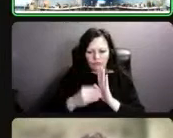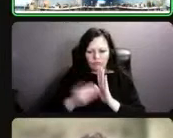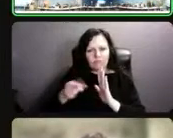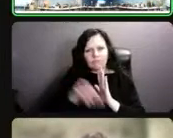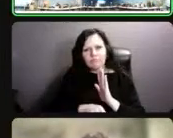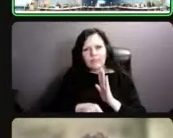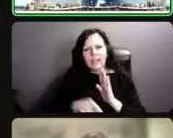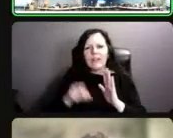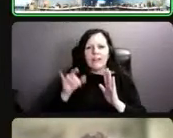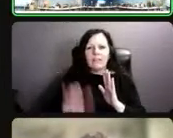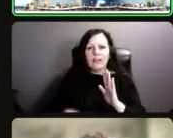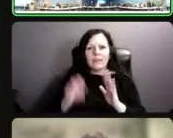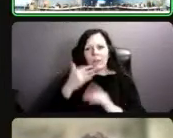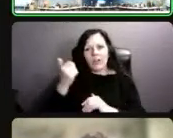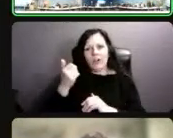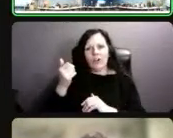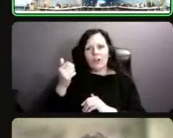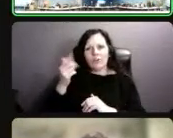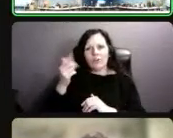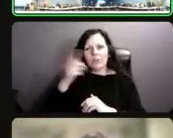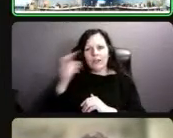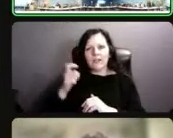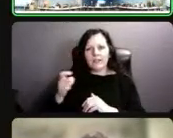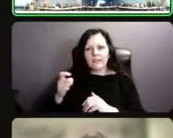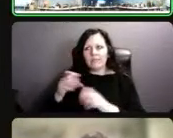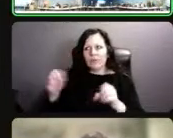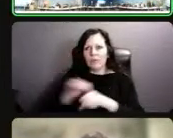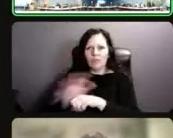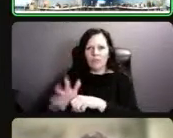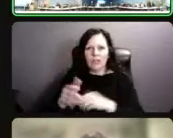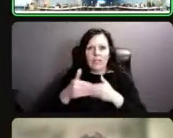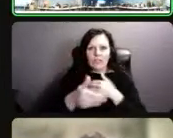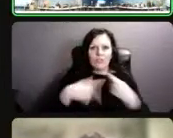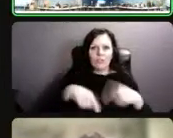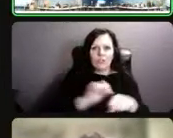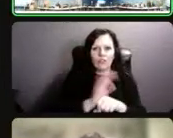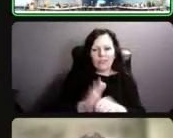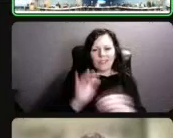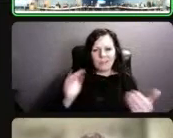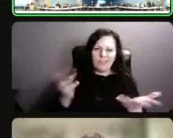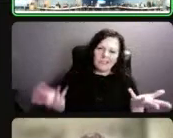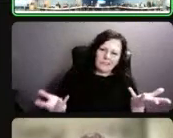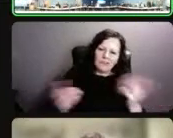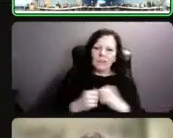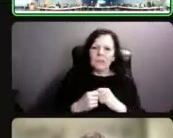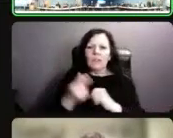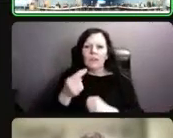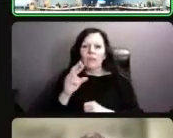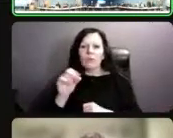2019 AND LOOK AT THAT DATA WHICH WE KNOW IS RELIABLE AND CONSISTENT VERSUS WHAT HAS